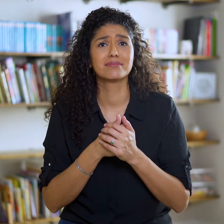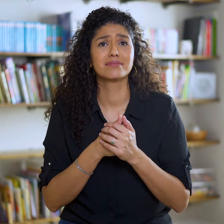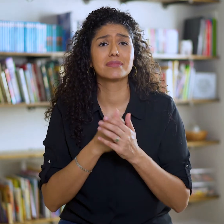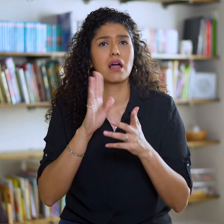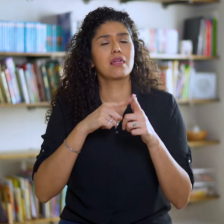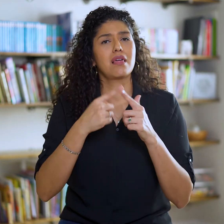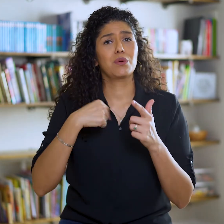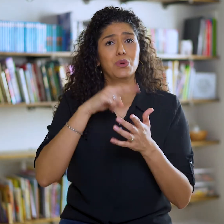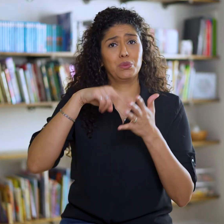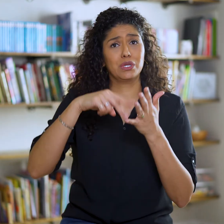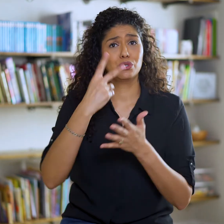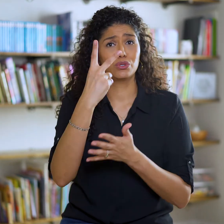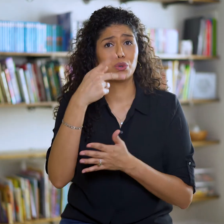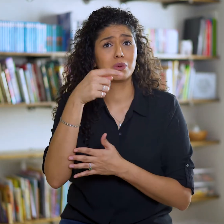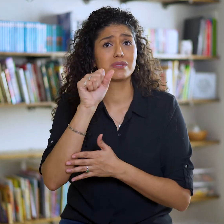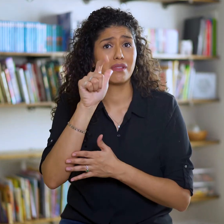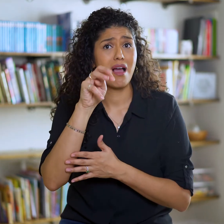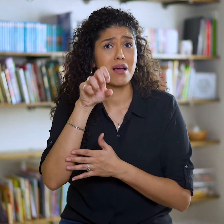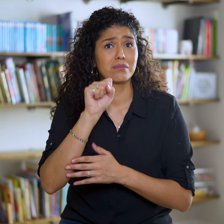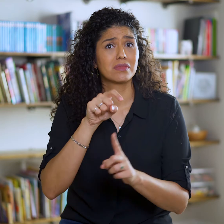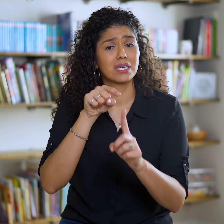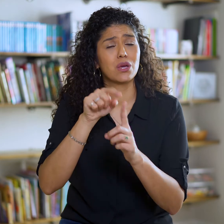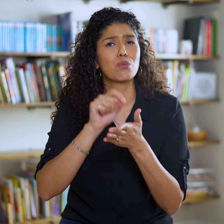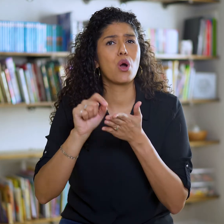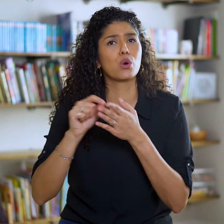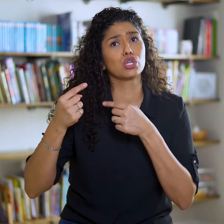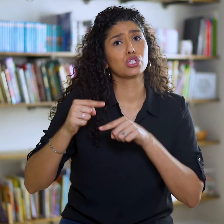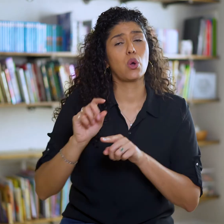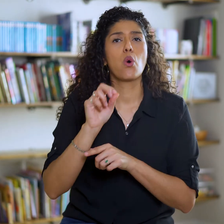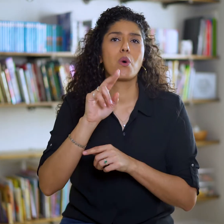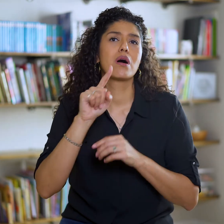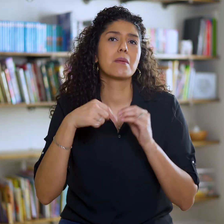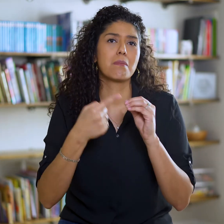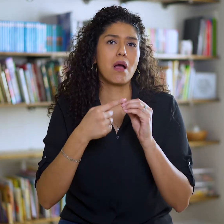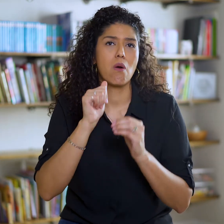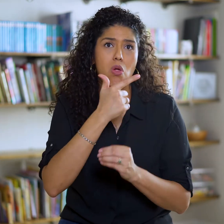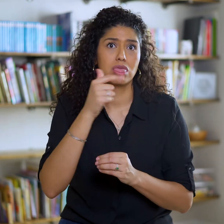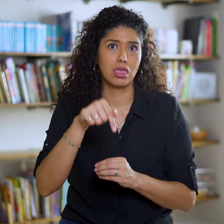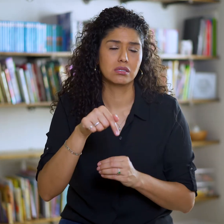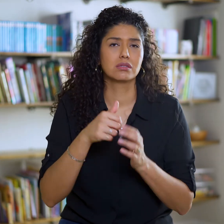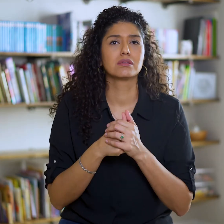Then we read two Psalms David wrote during or about all this.